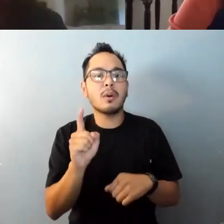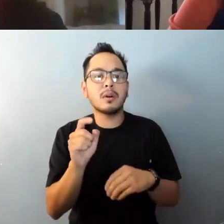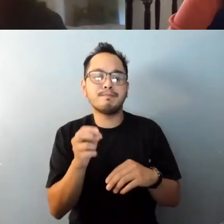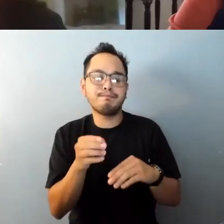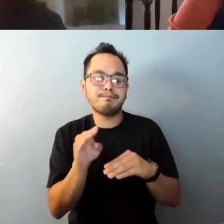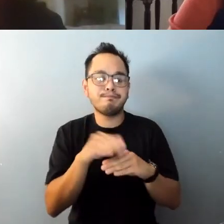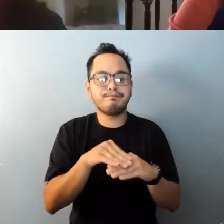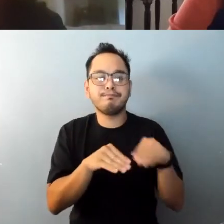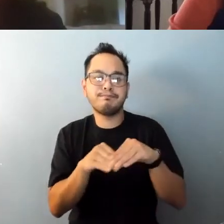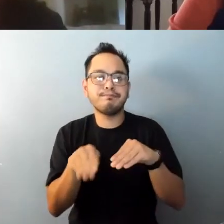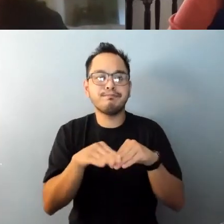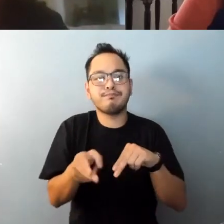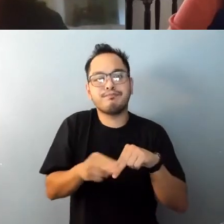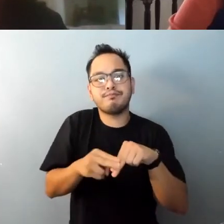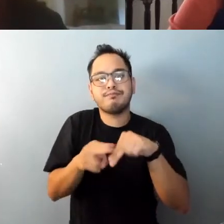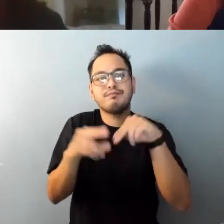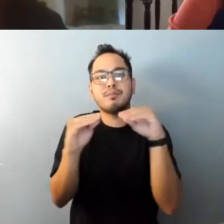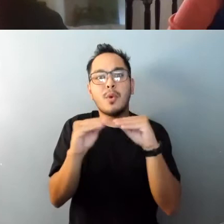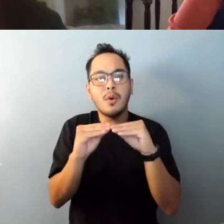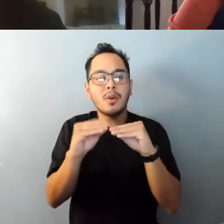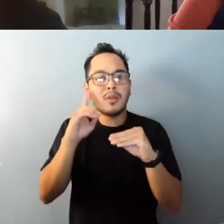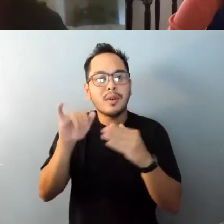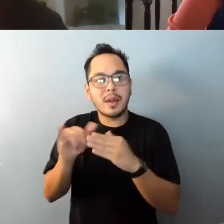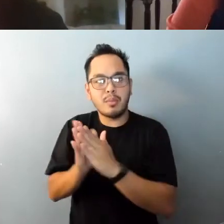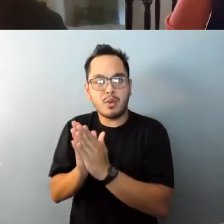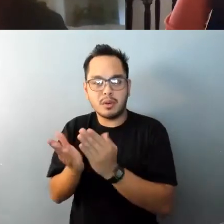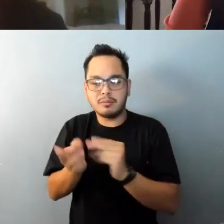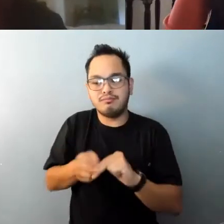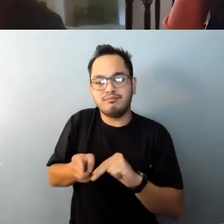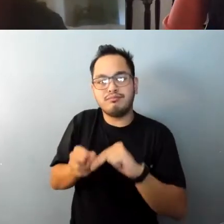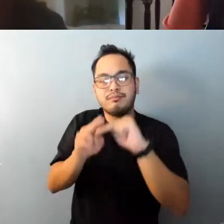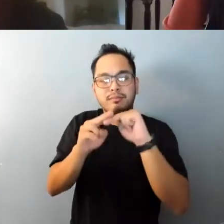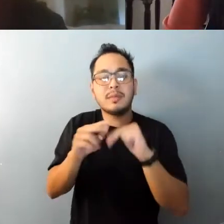Chosen and the Beautiful work, I started by reading the book for the first time in a long